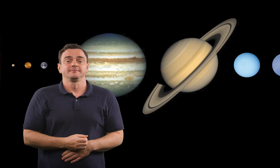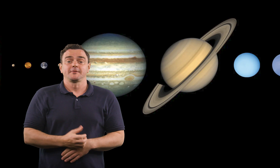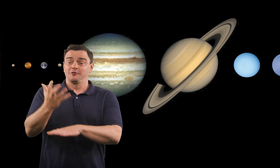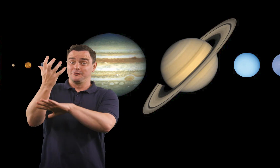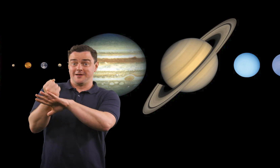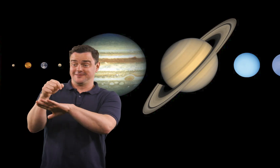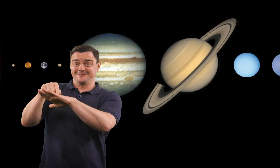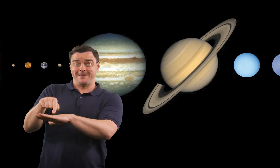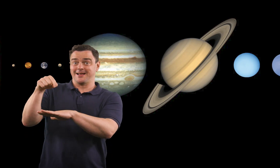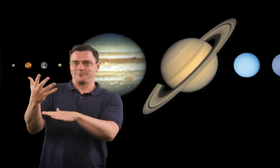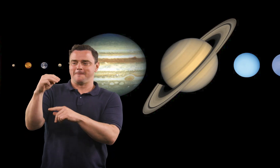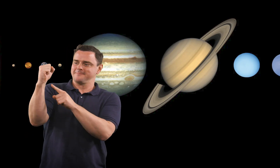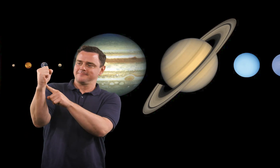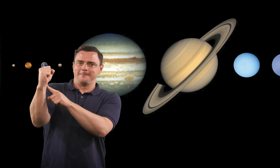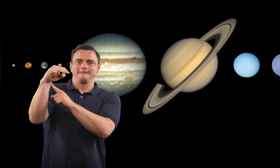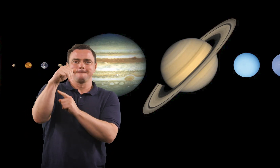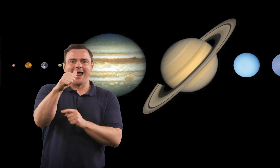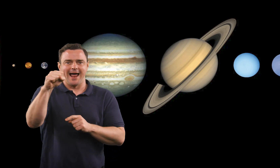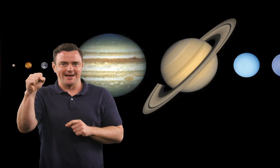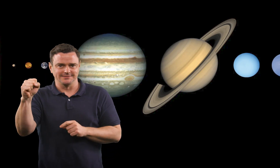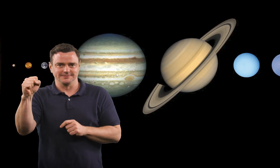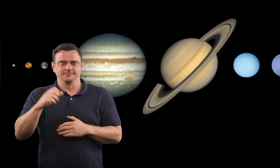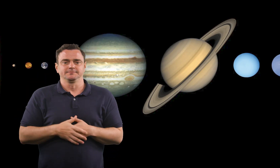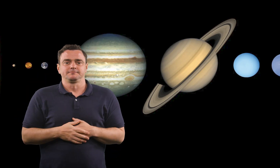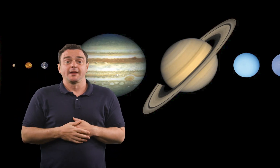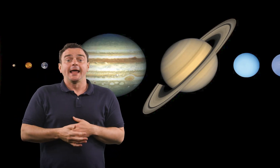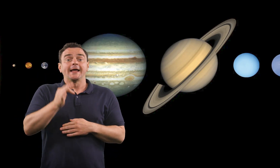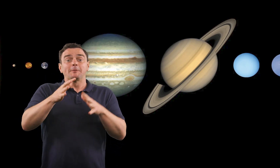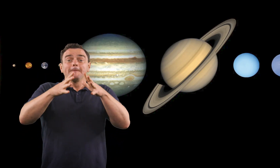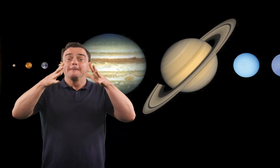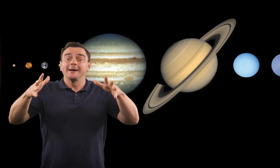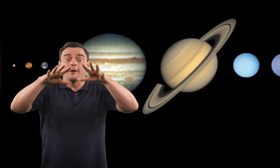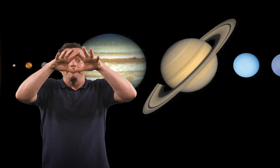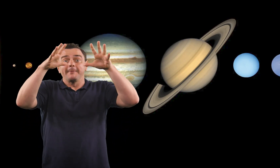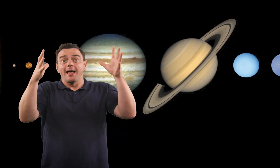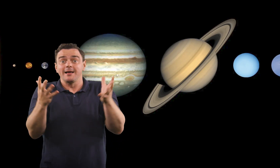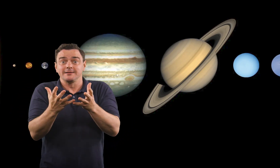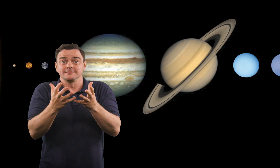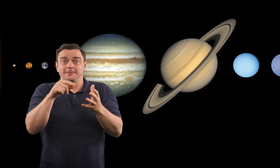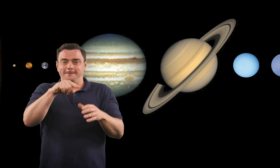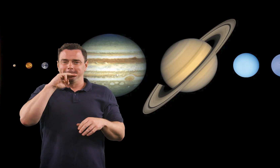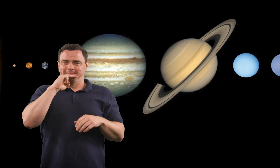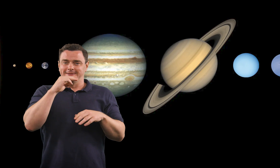How strong the gravity is depends on the mass of the planet or moon. More massive planets will have a stronger gravity